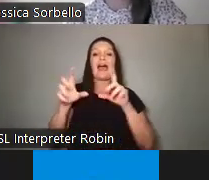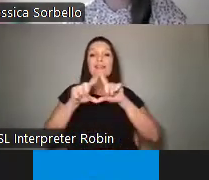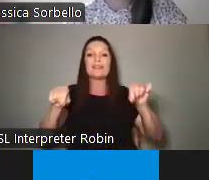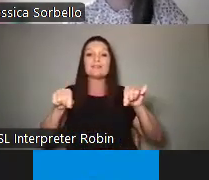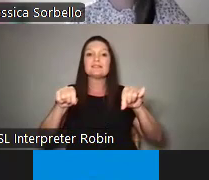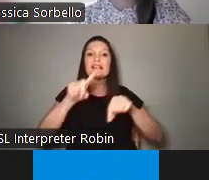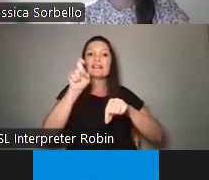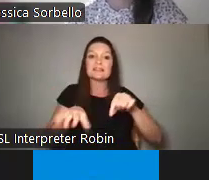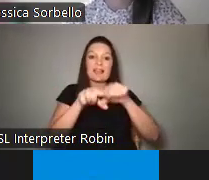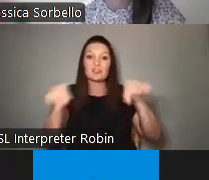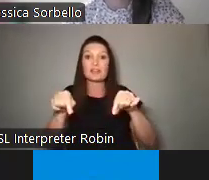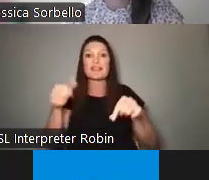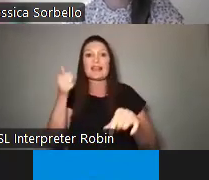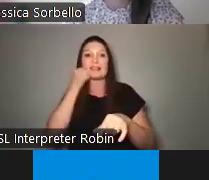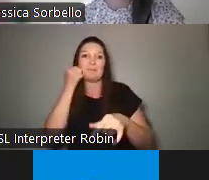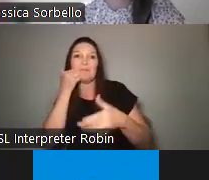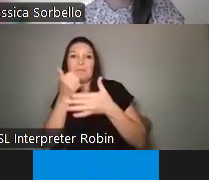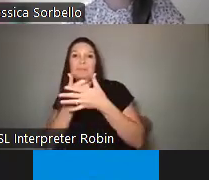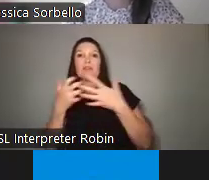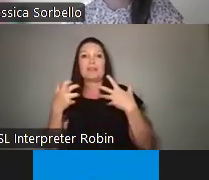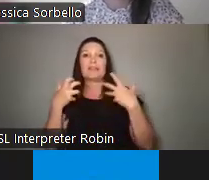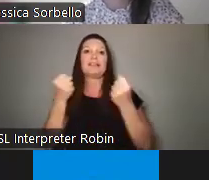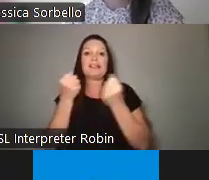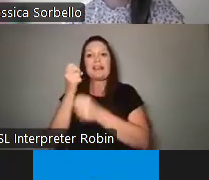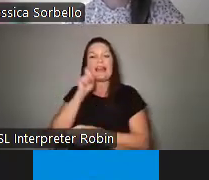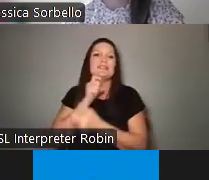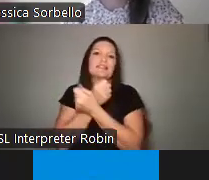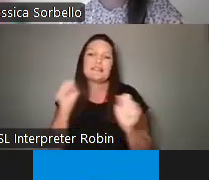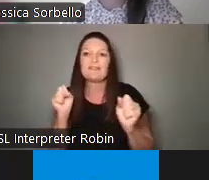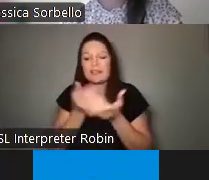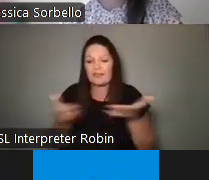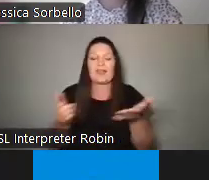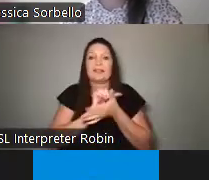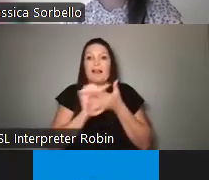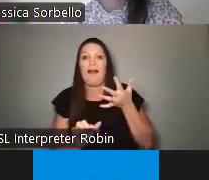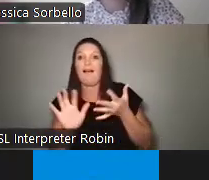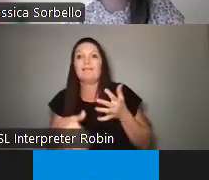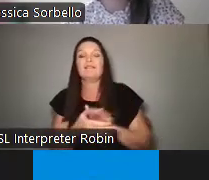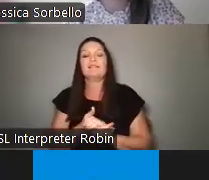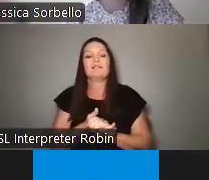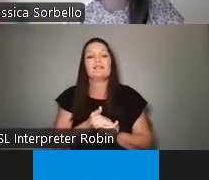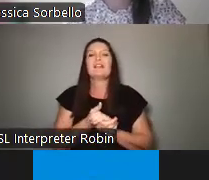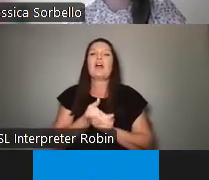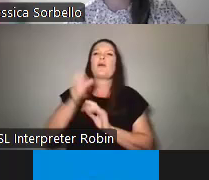test strips. We also have sun screen and ponchos for the summer and wool socks and hats and gloves for the winter